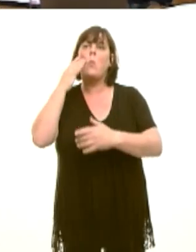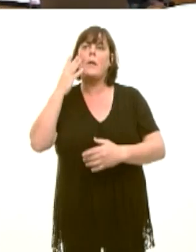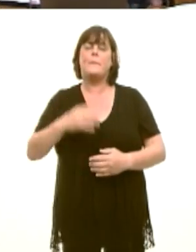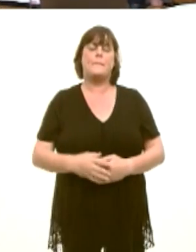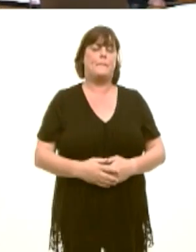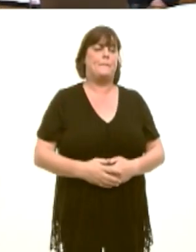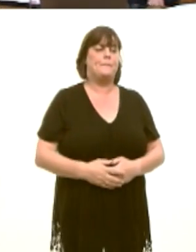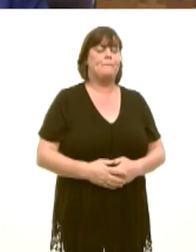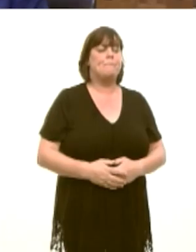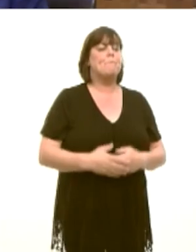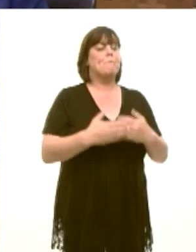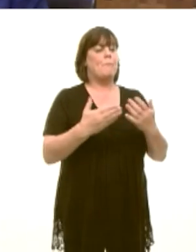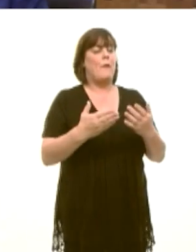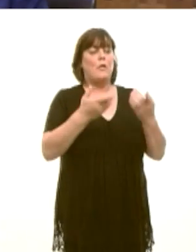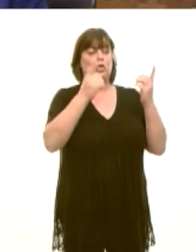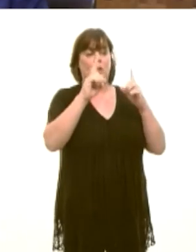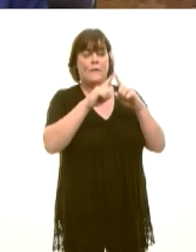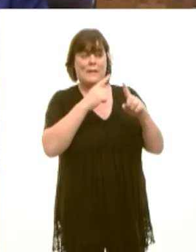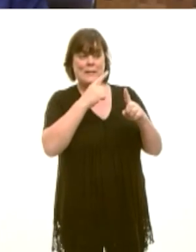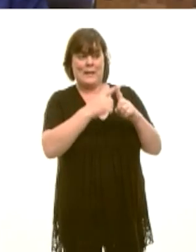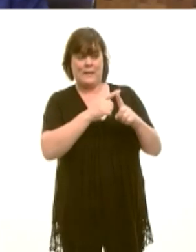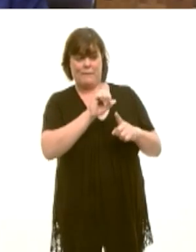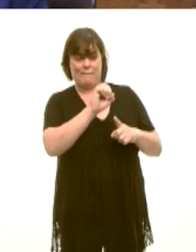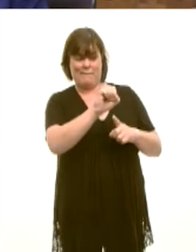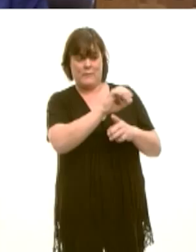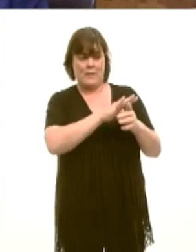as the situation of the chief executive is concerned, the acting chief executive will